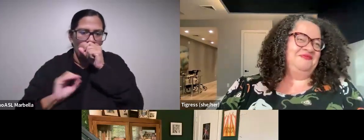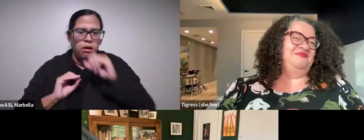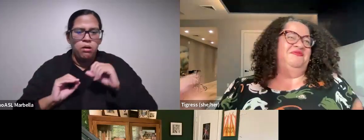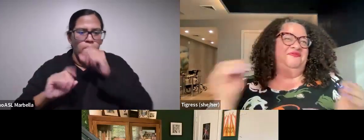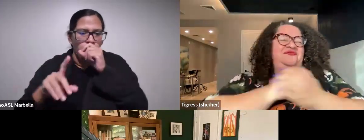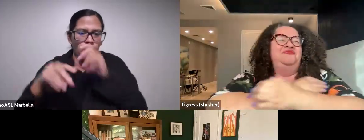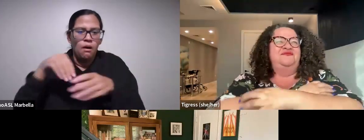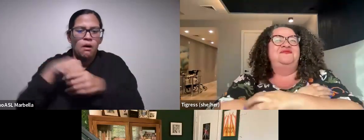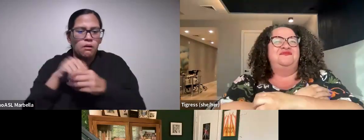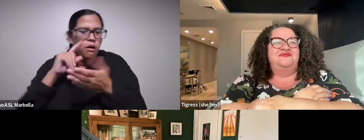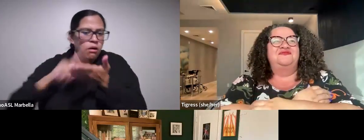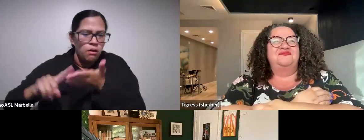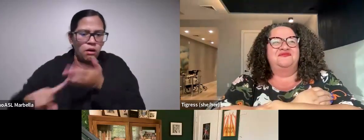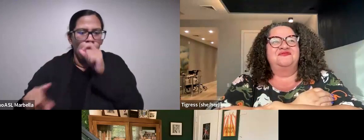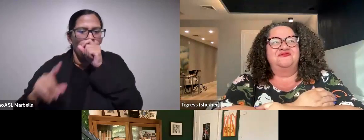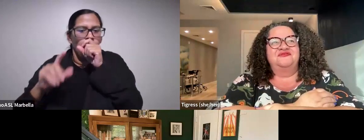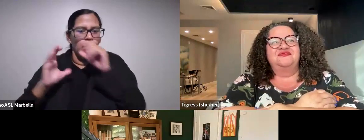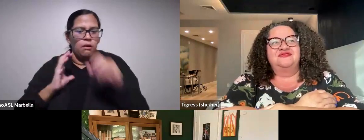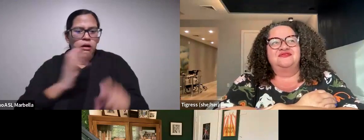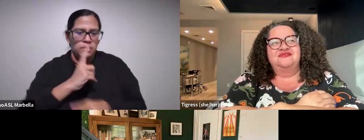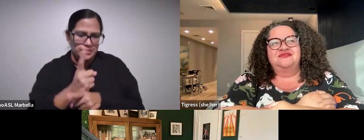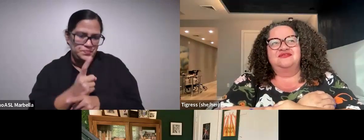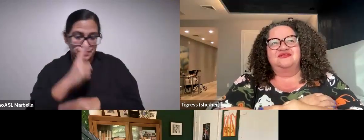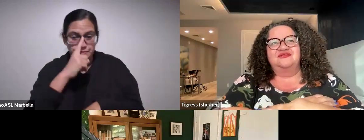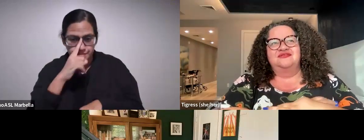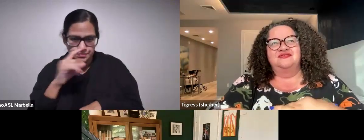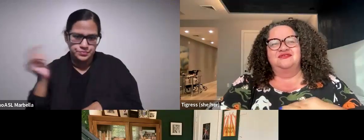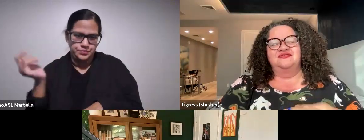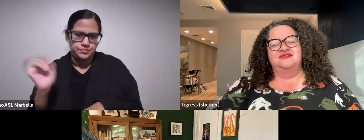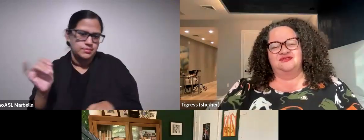But just making visible how much debate there has been on